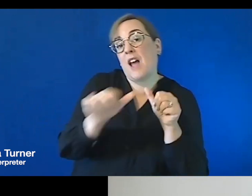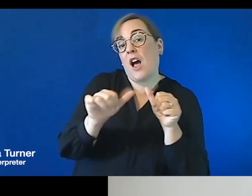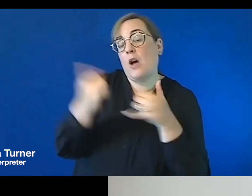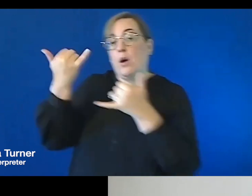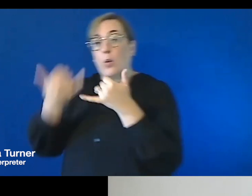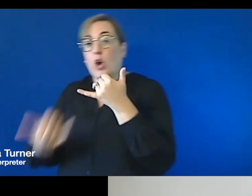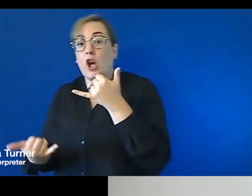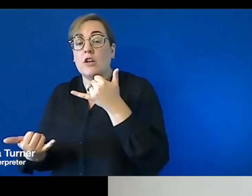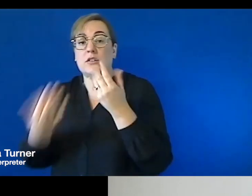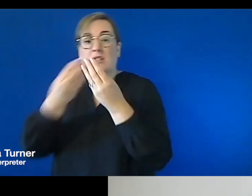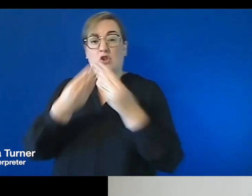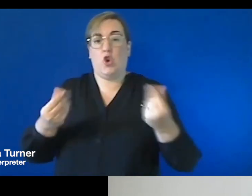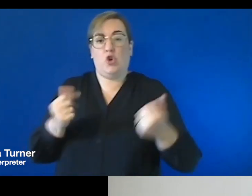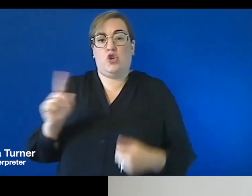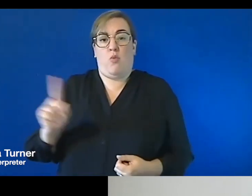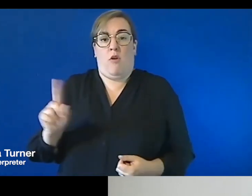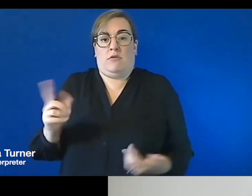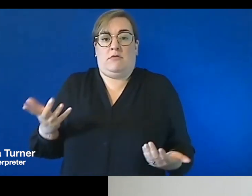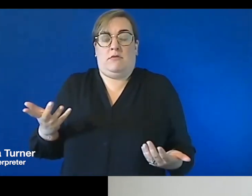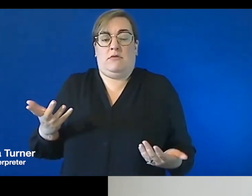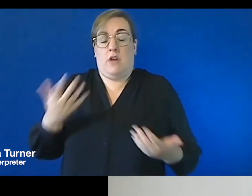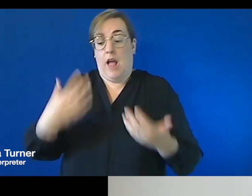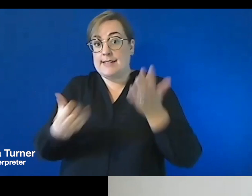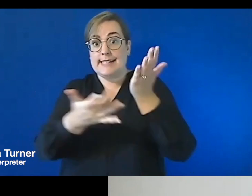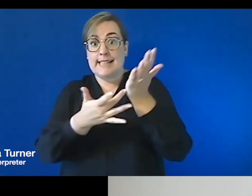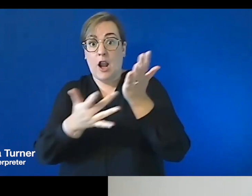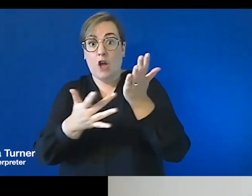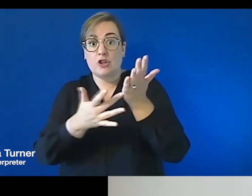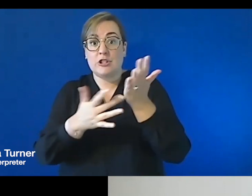especially for this space and has technology being able to assist with that do you think.